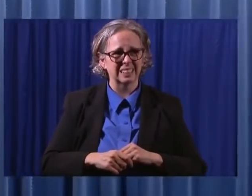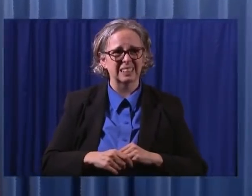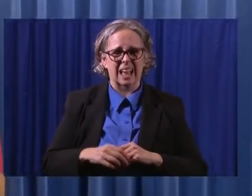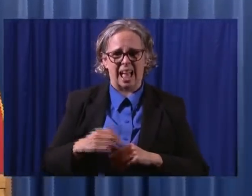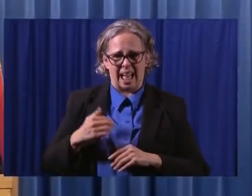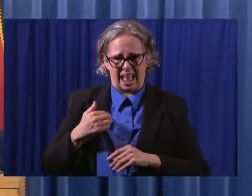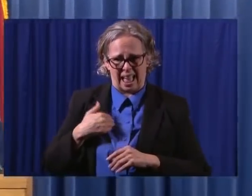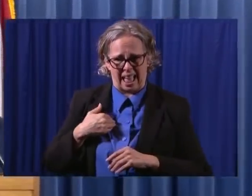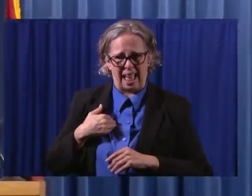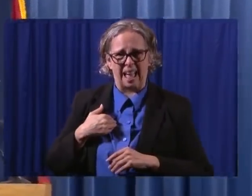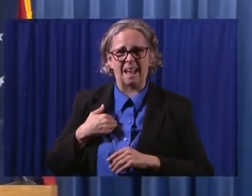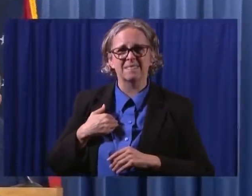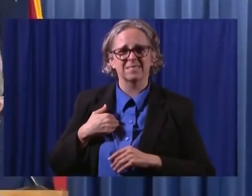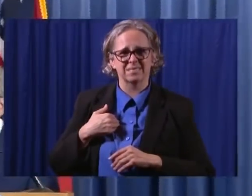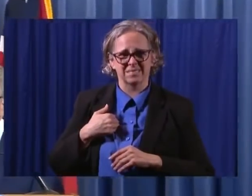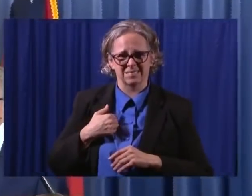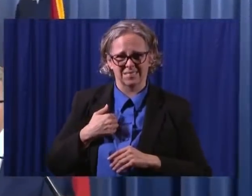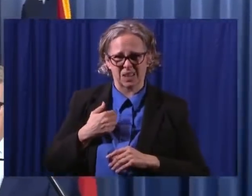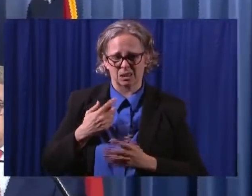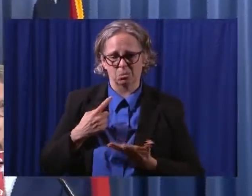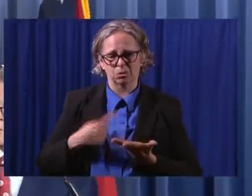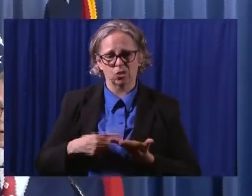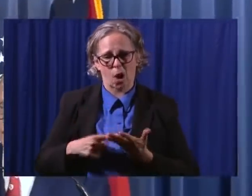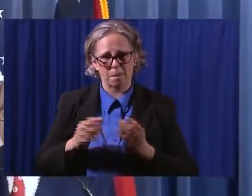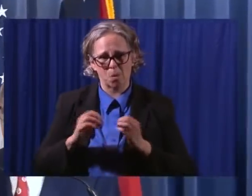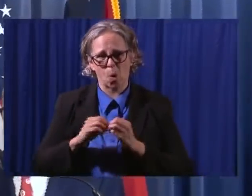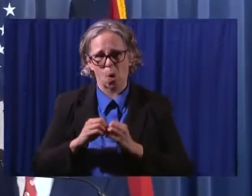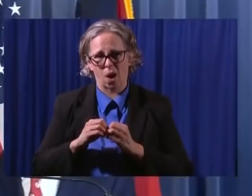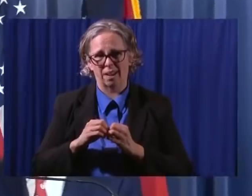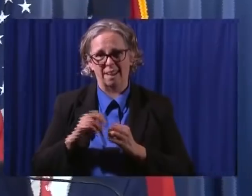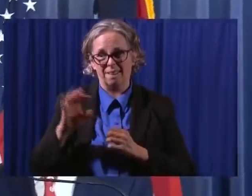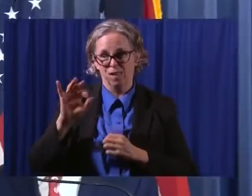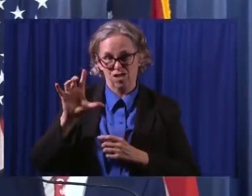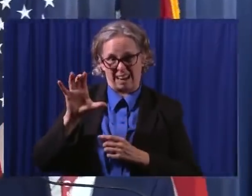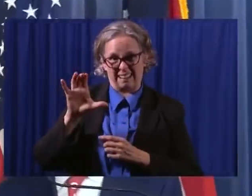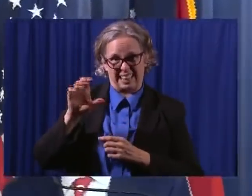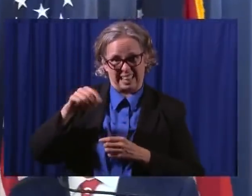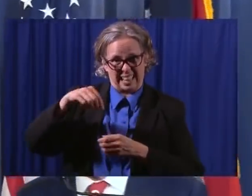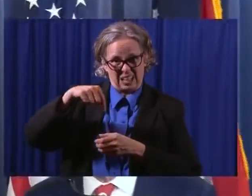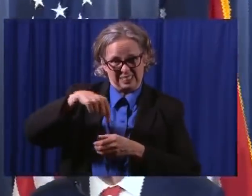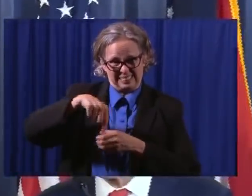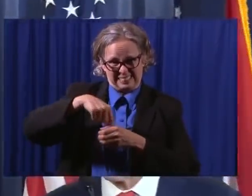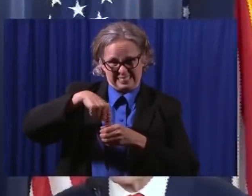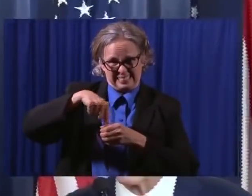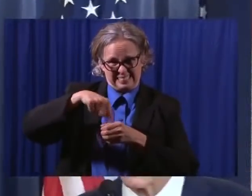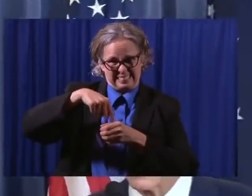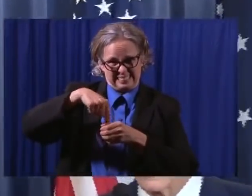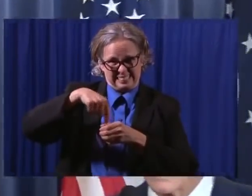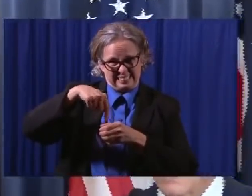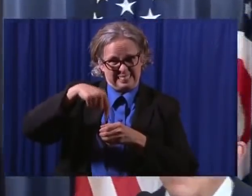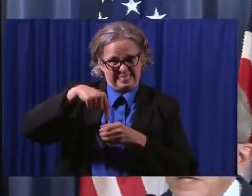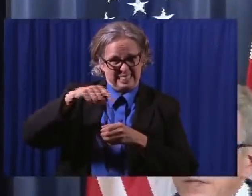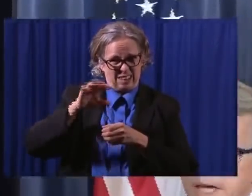PURPLE LEVEL BUT I WANT TO POINT OUT TO, AND IF YOU PUT